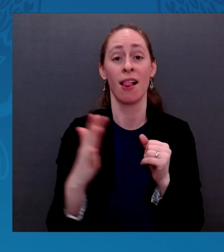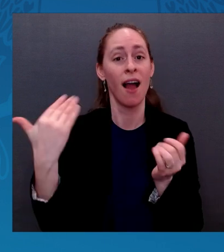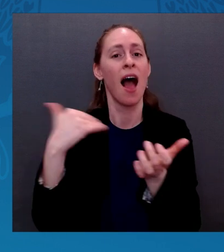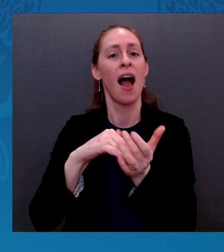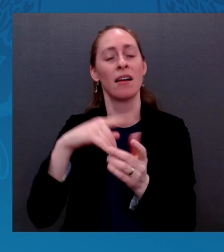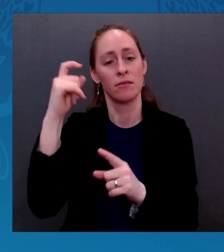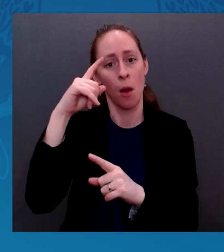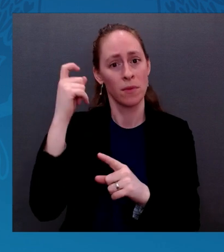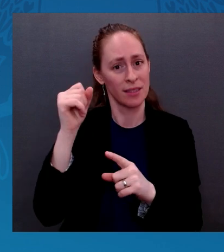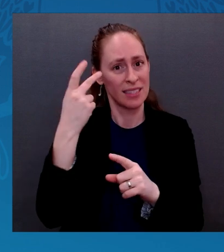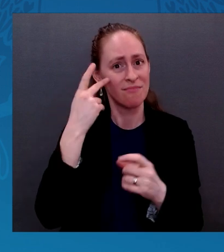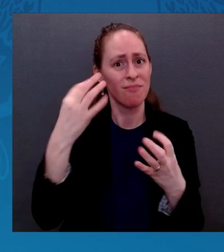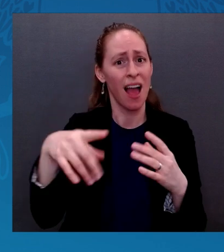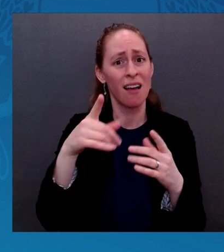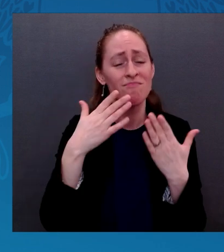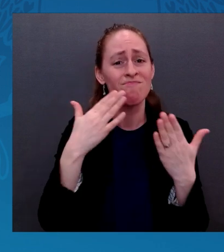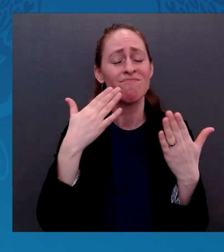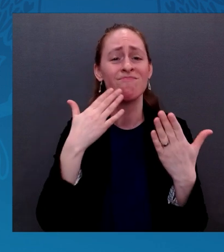So I'd like to thank you so very much.